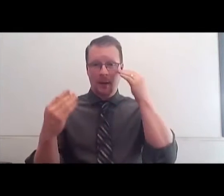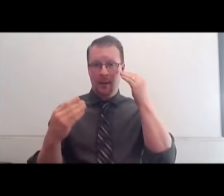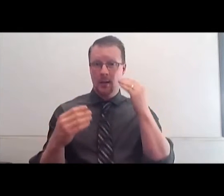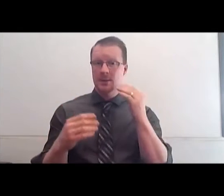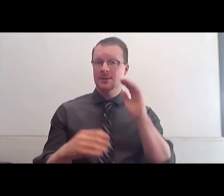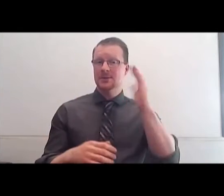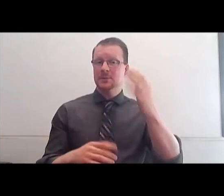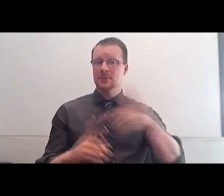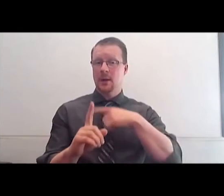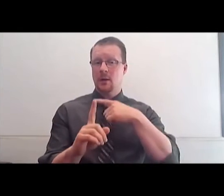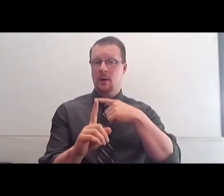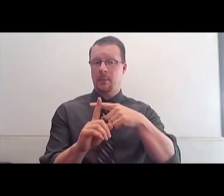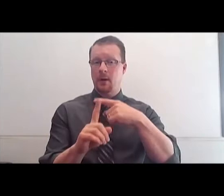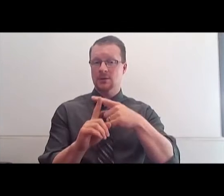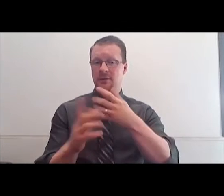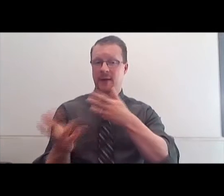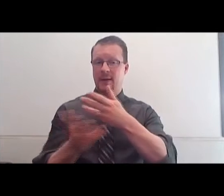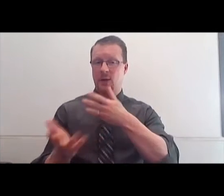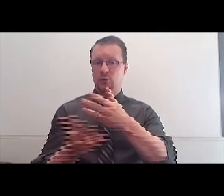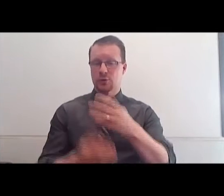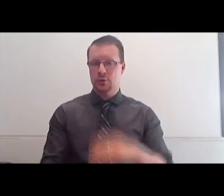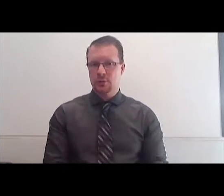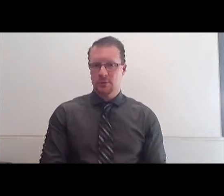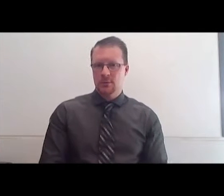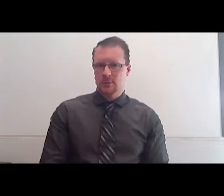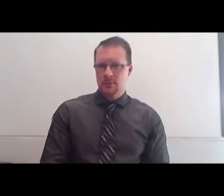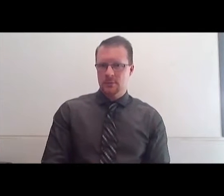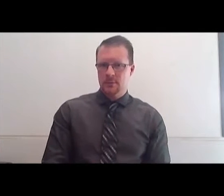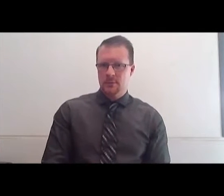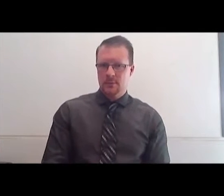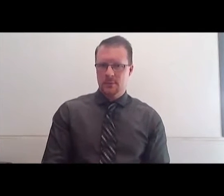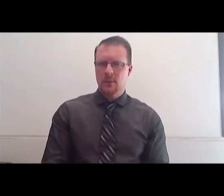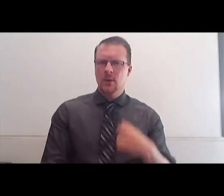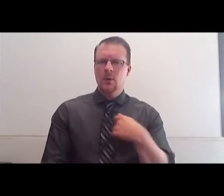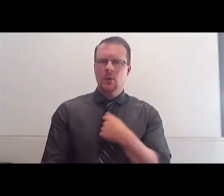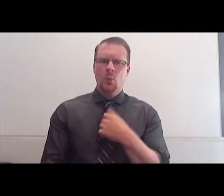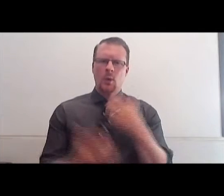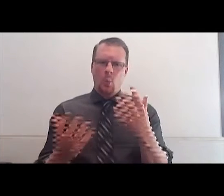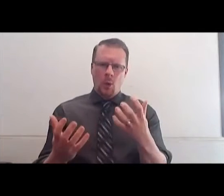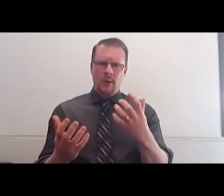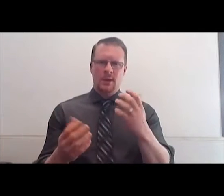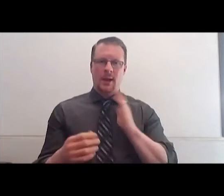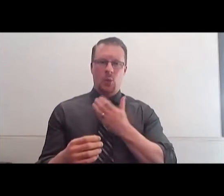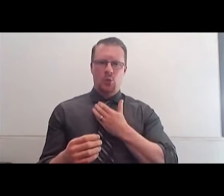And I assume that's a health care provider. You can see they have a smile